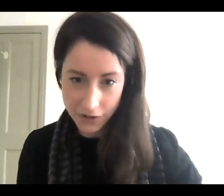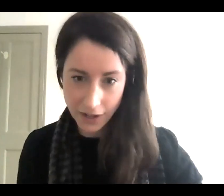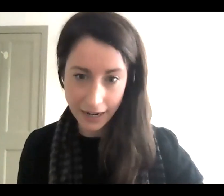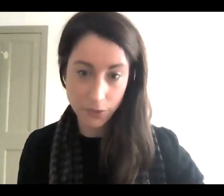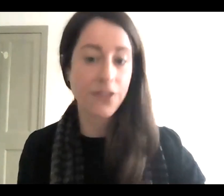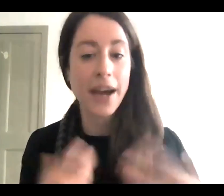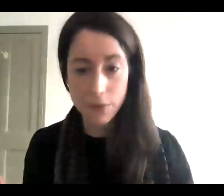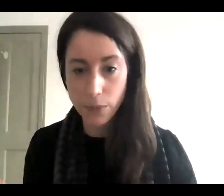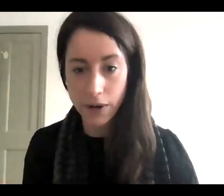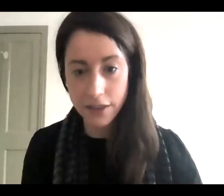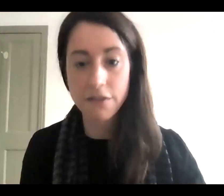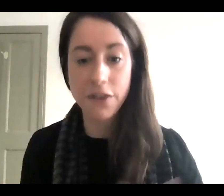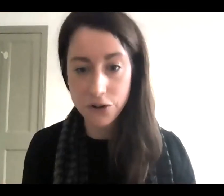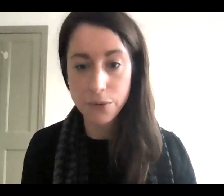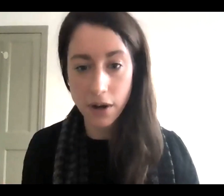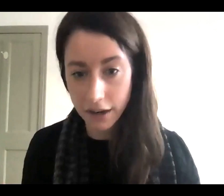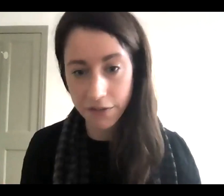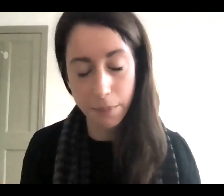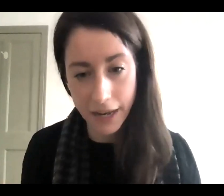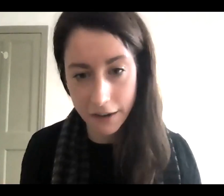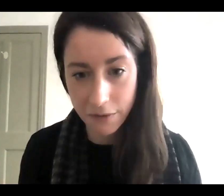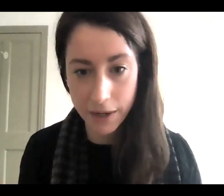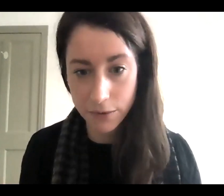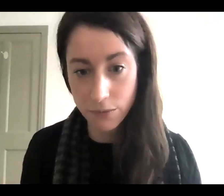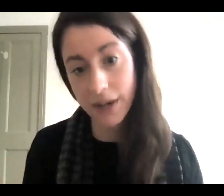to the language, and that was where like the visual life of the play for me was really